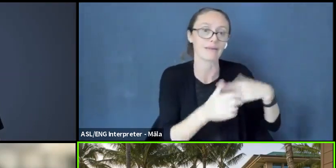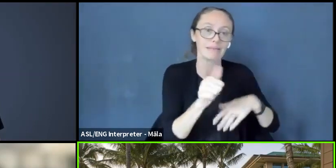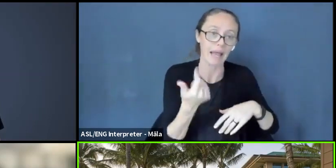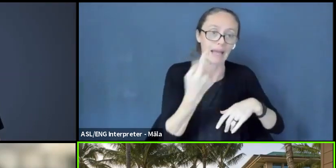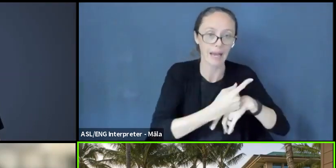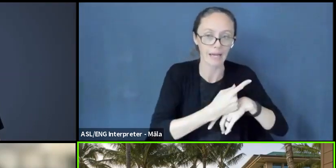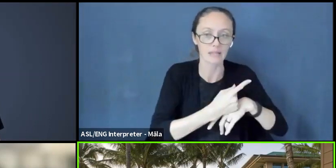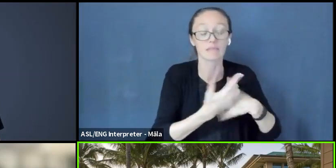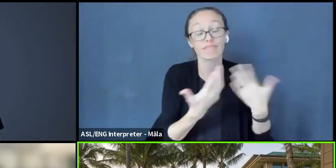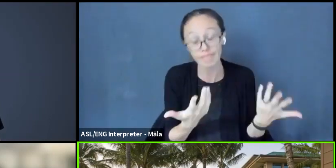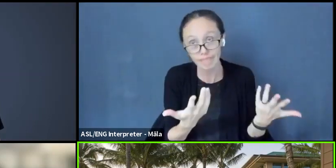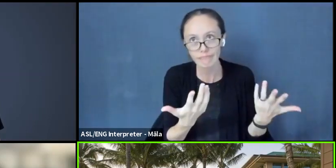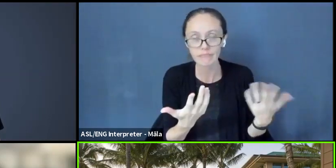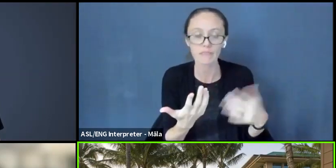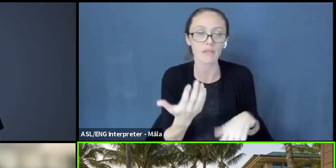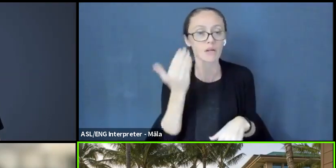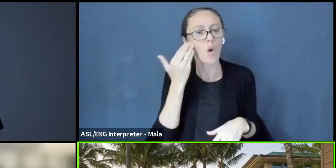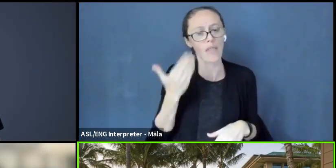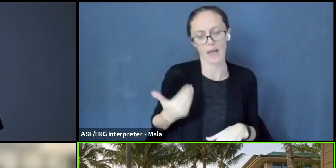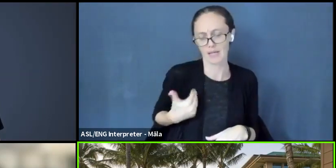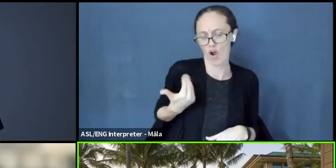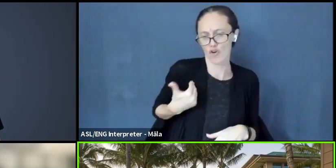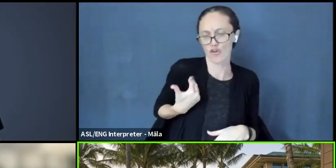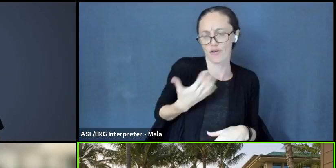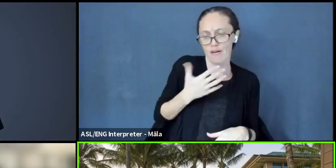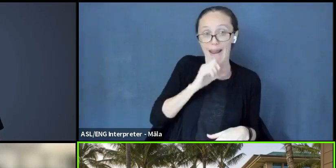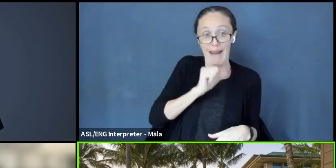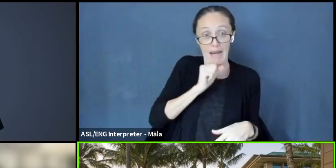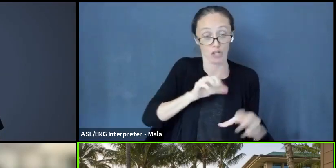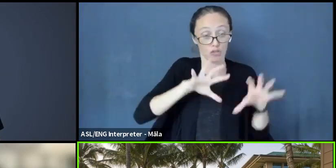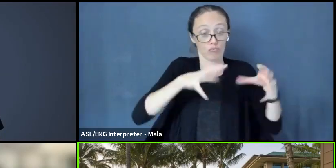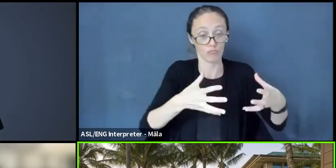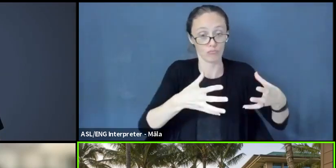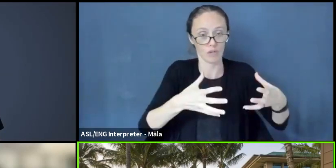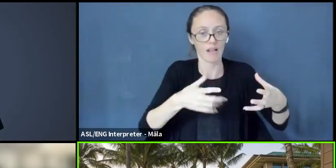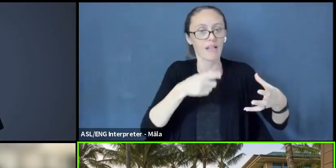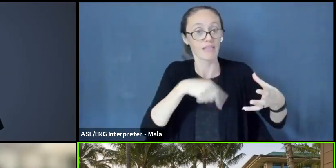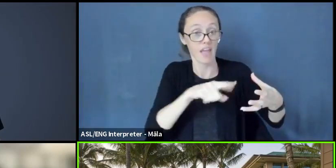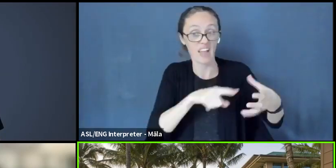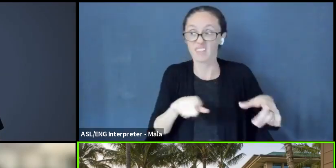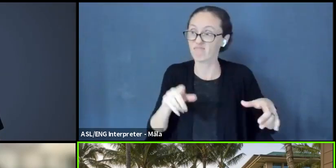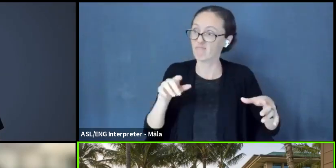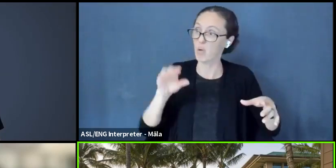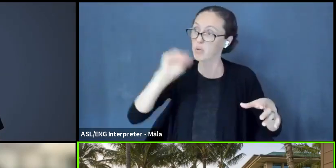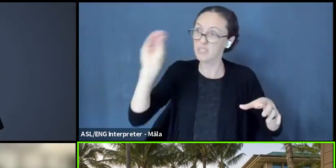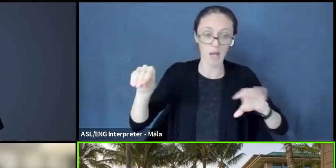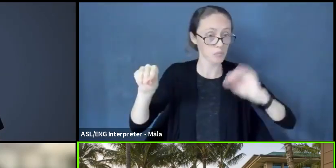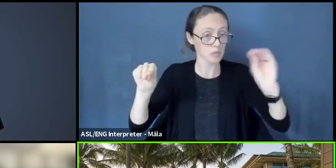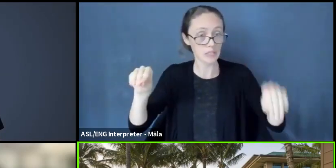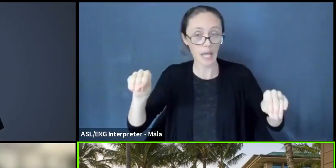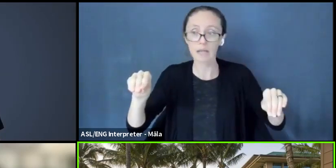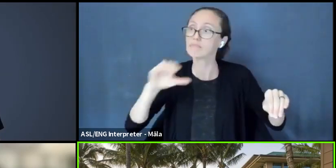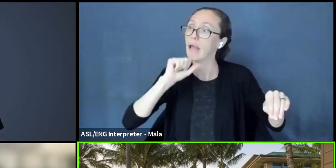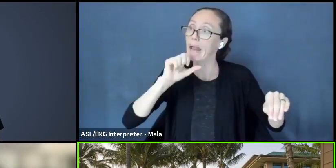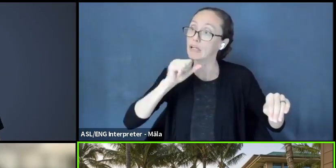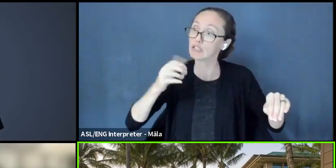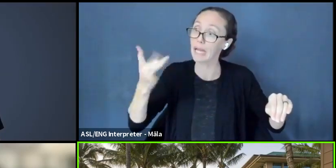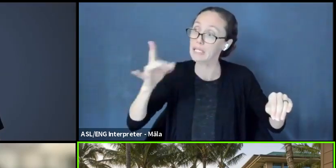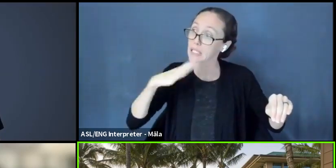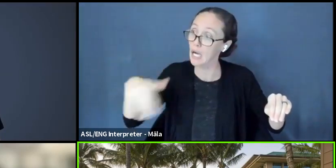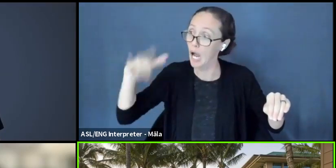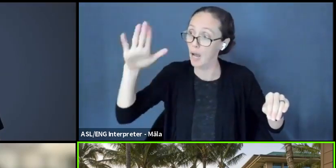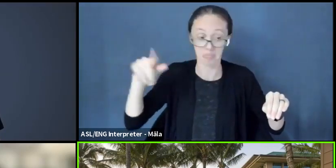Even though younger ages are not getting hospitalized as much as those over 18, there's still causing